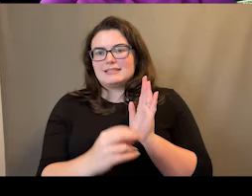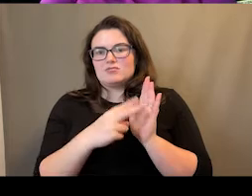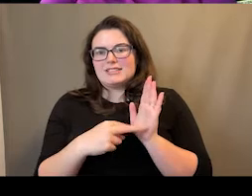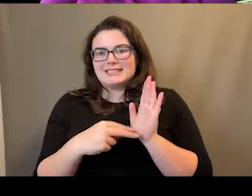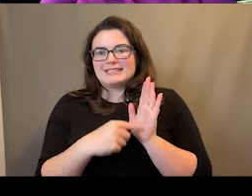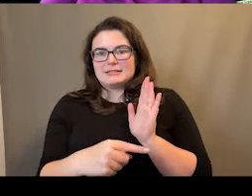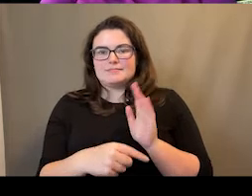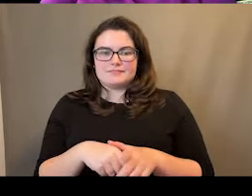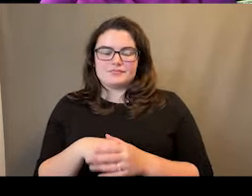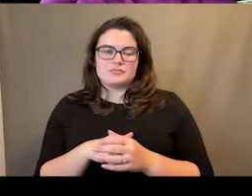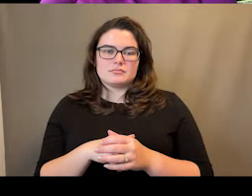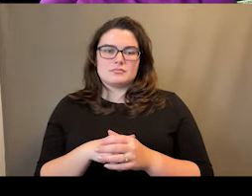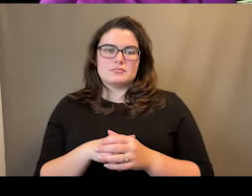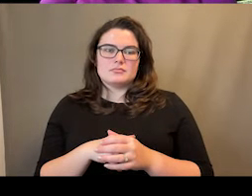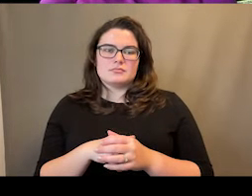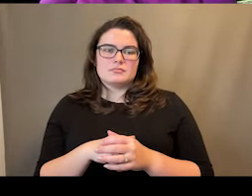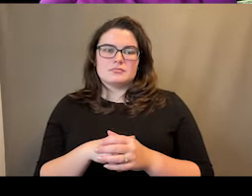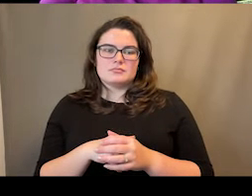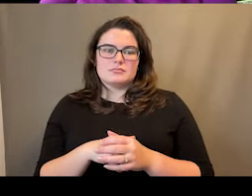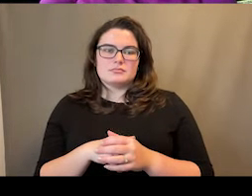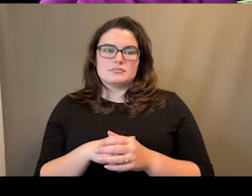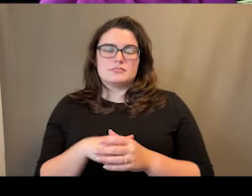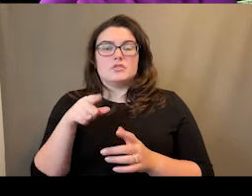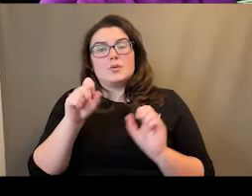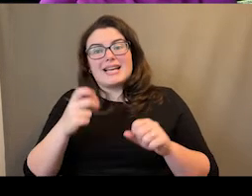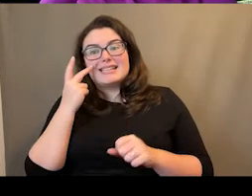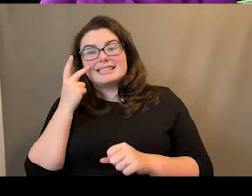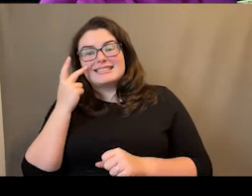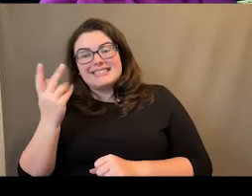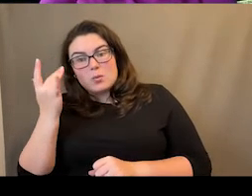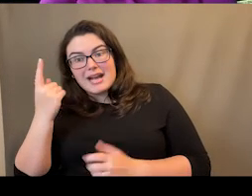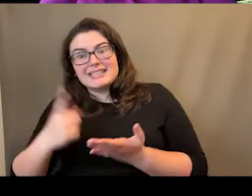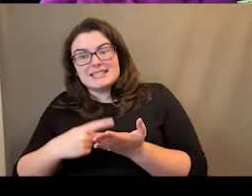and advanced data science. You can see why sometimes we use a lot of acronyms.